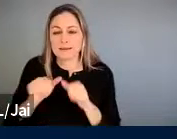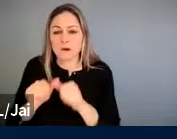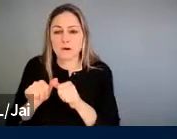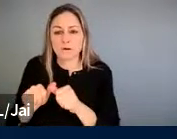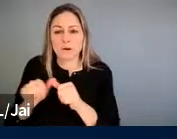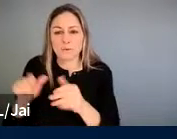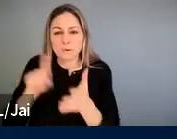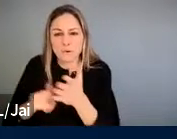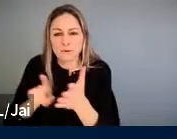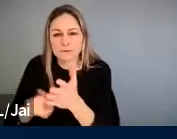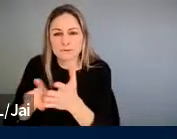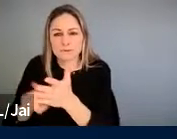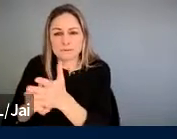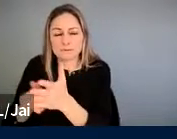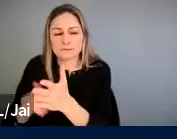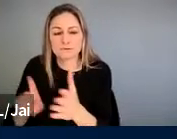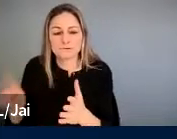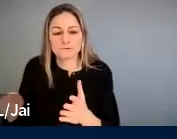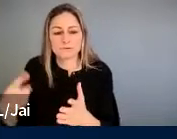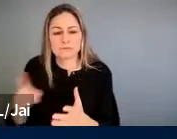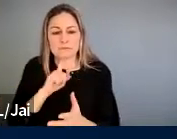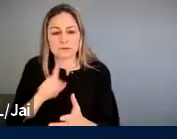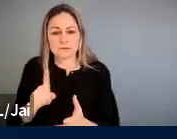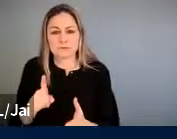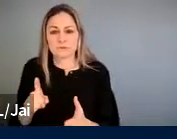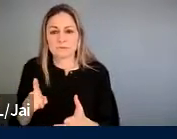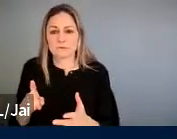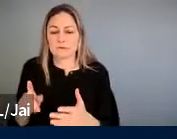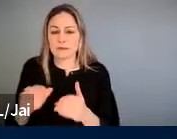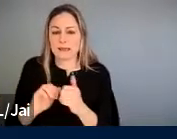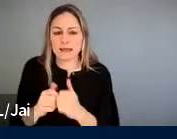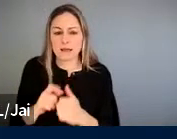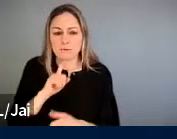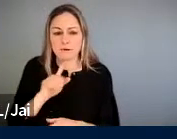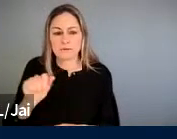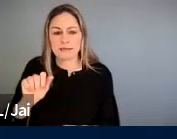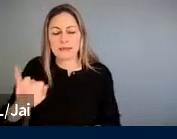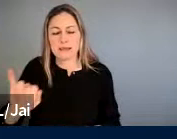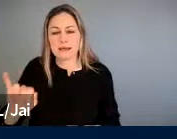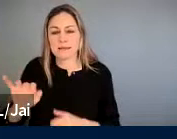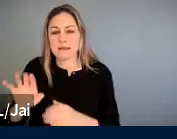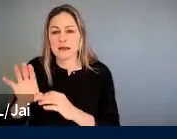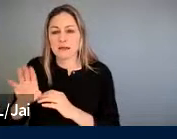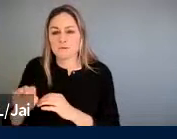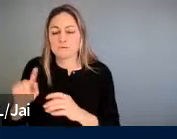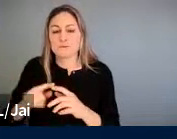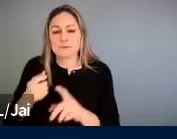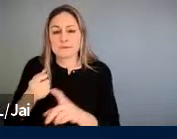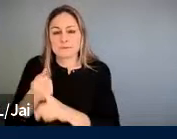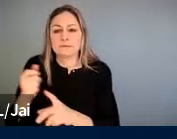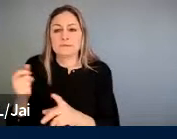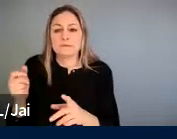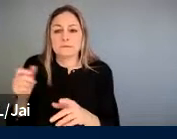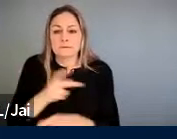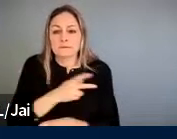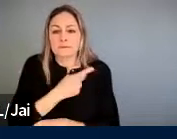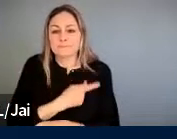to see how the AI and algorithms are impacting patients with disabilities.